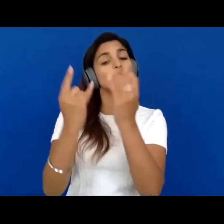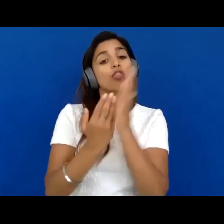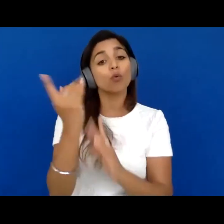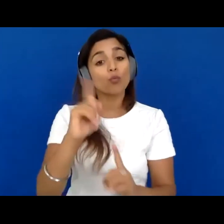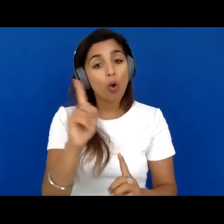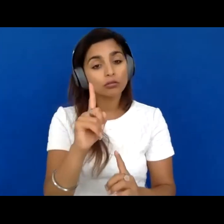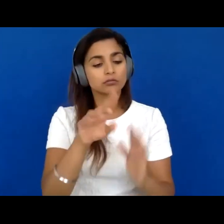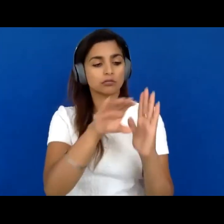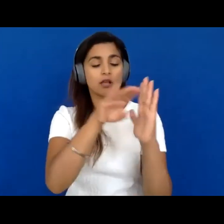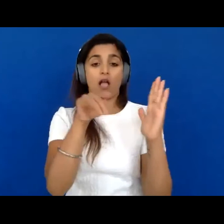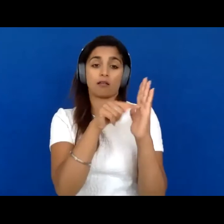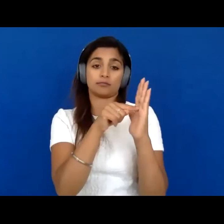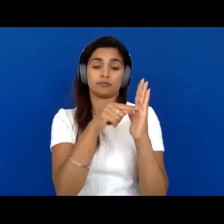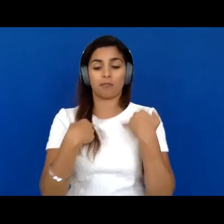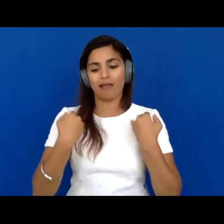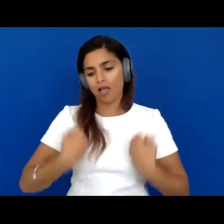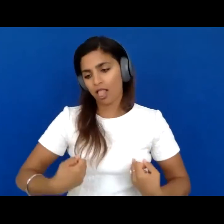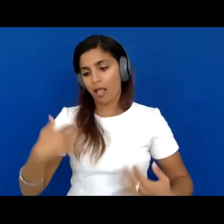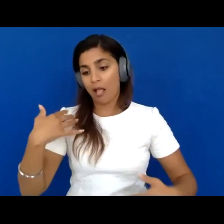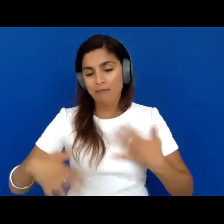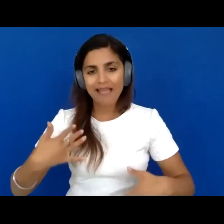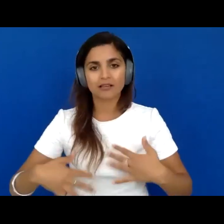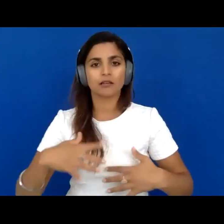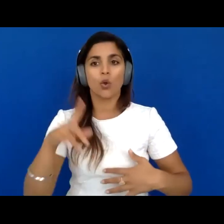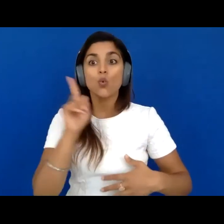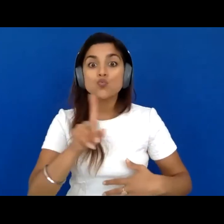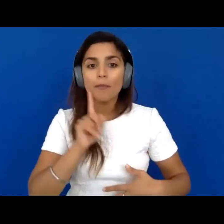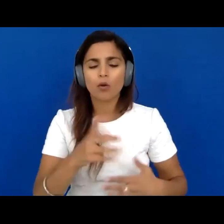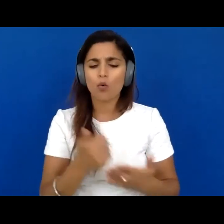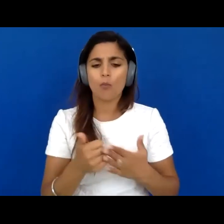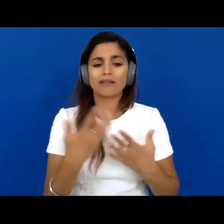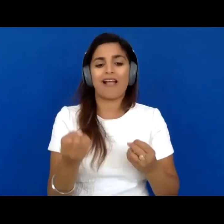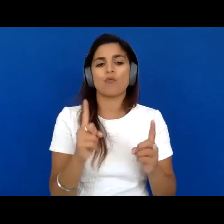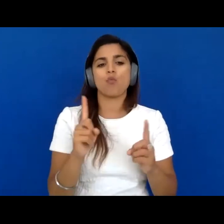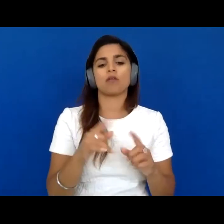pain fatness womanís is always infused with caste and is only occurring through